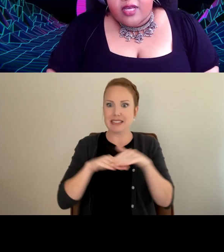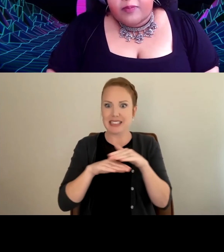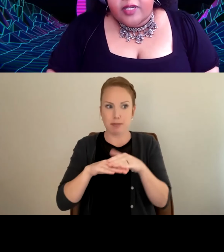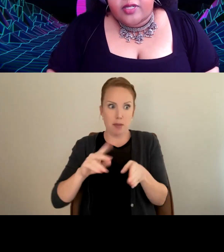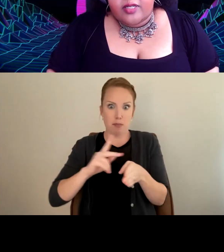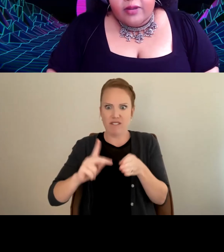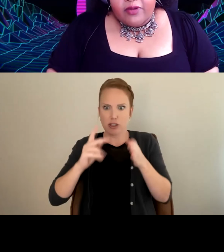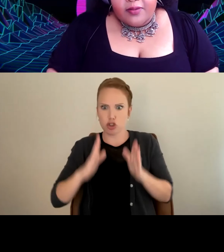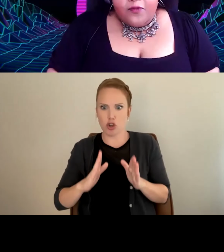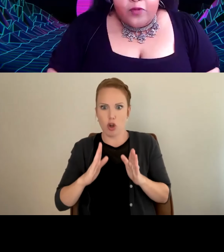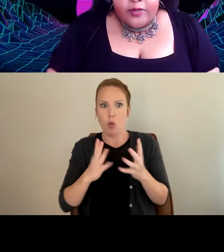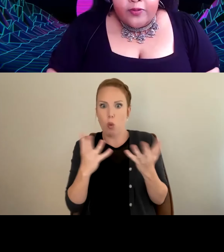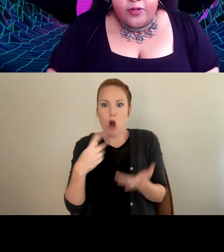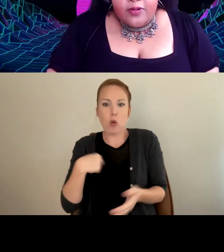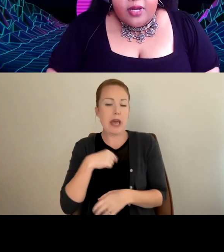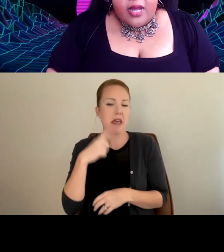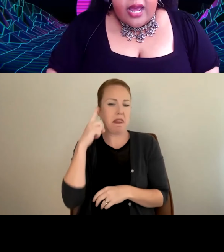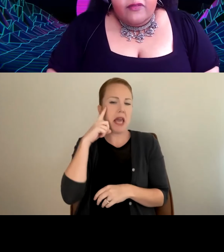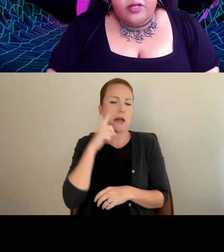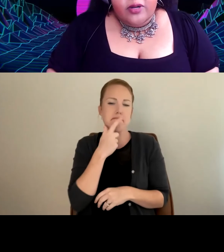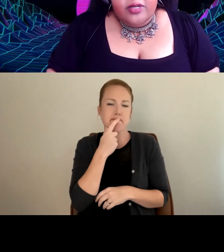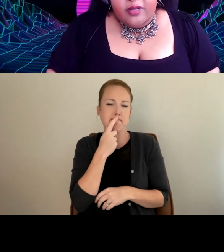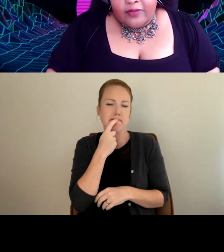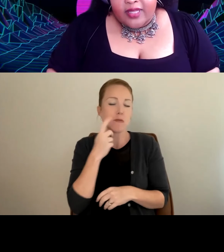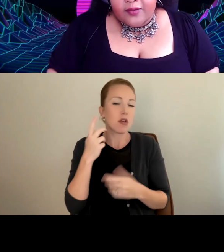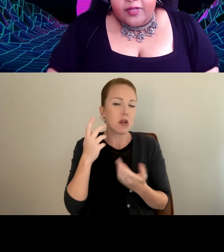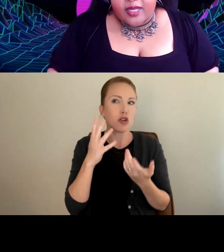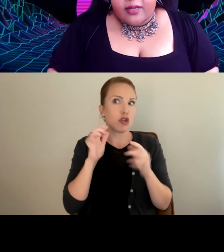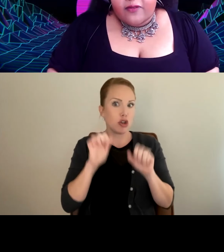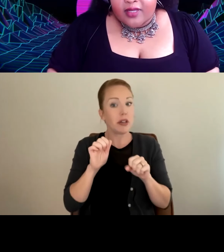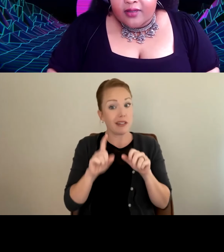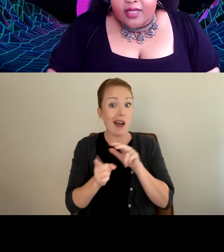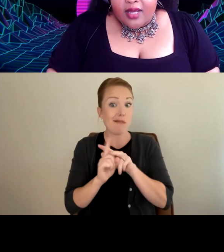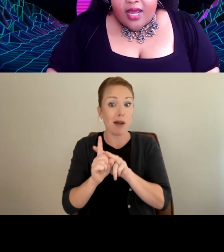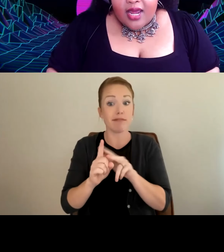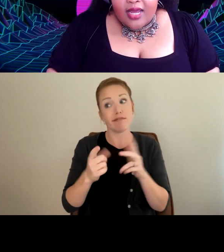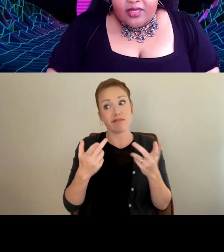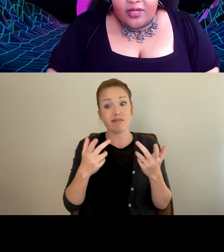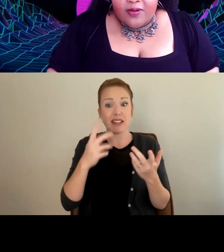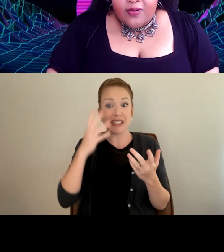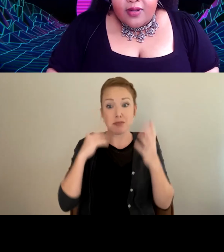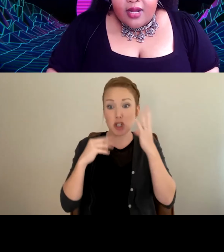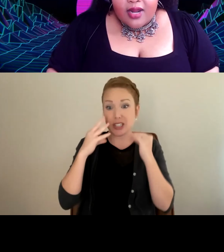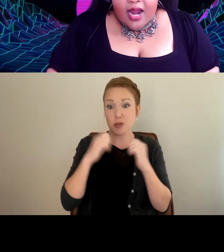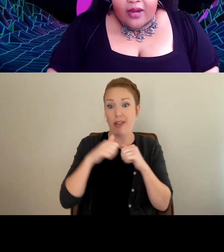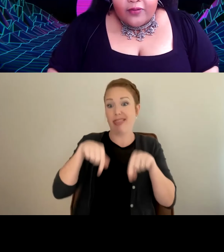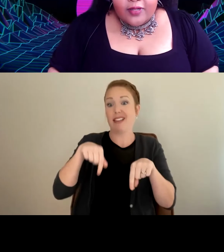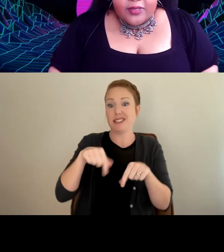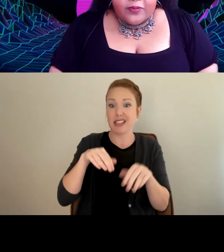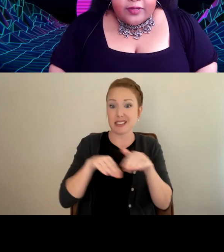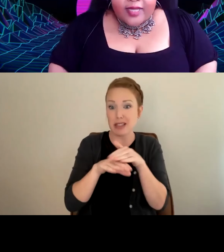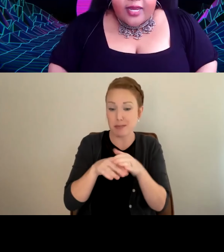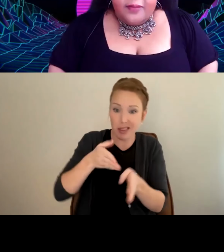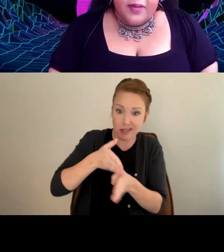specialist that we will have to start dealing with within the field. And so we will say goodbye